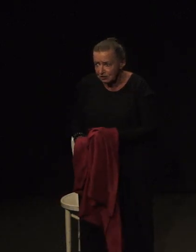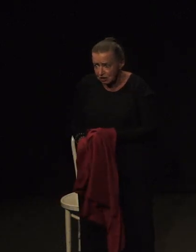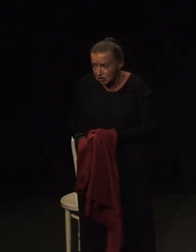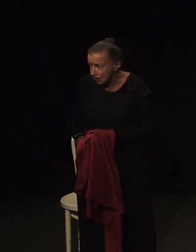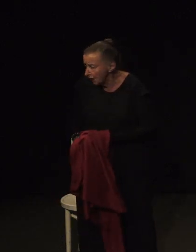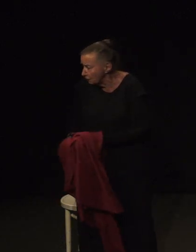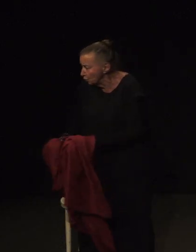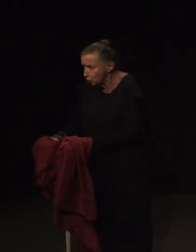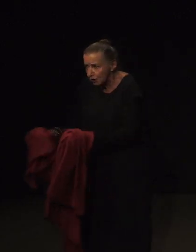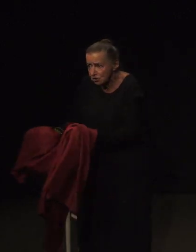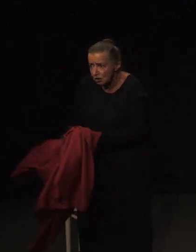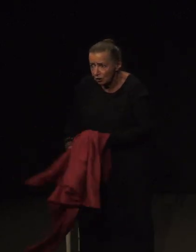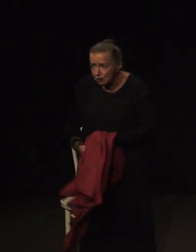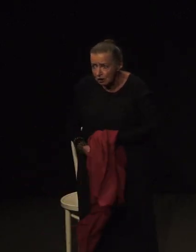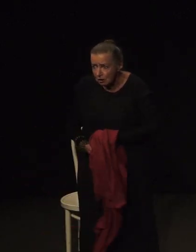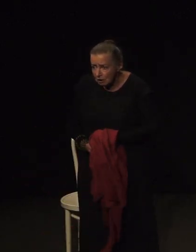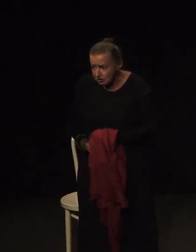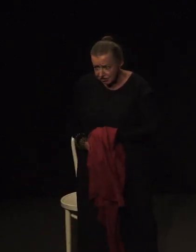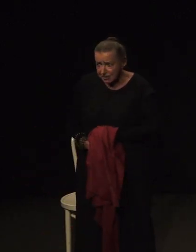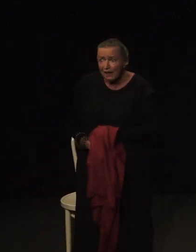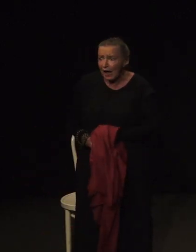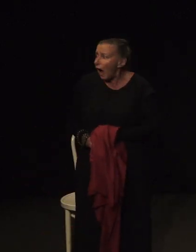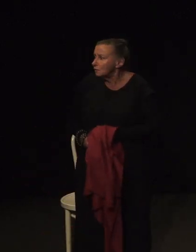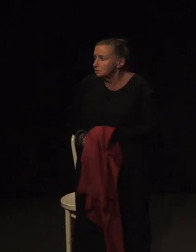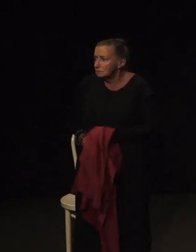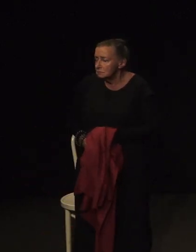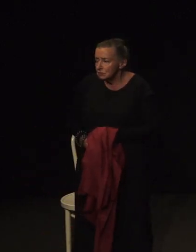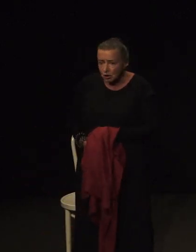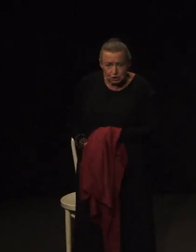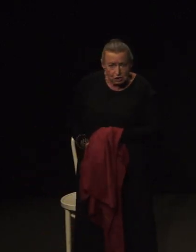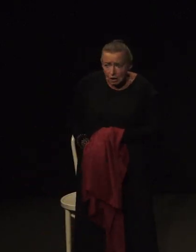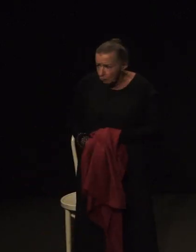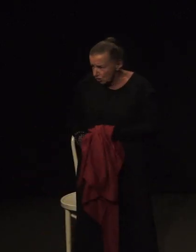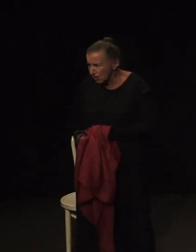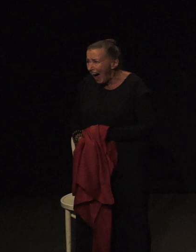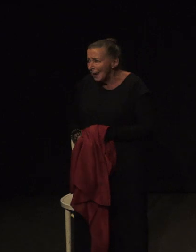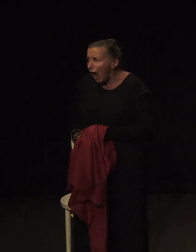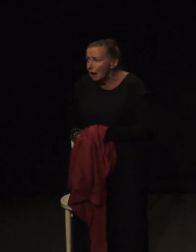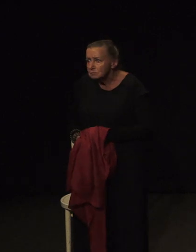in black helmets and green uniforms. "We've been betrayed! Russians!"